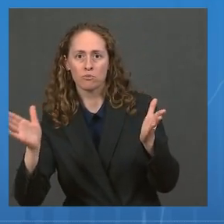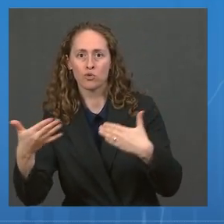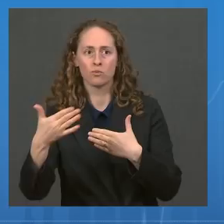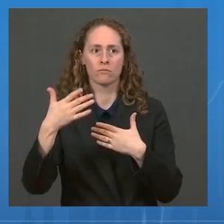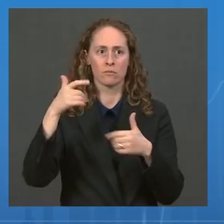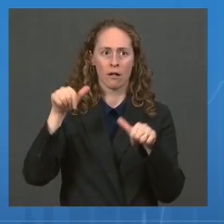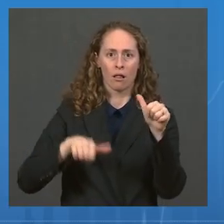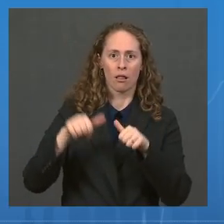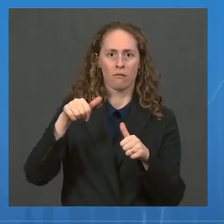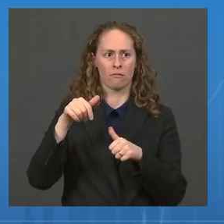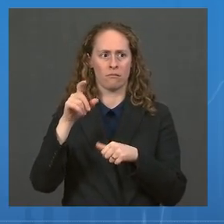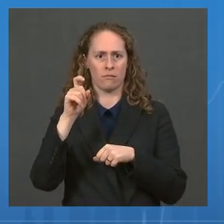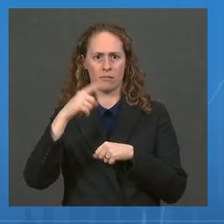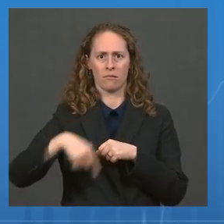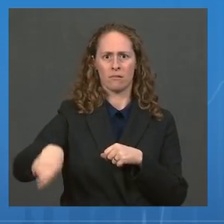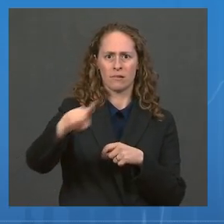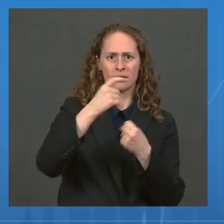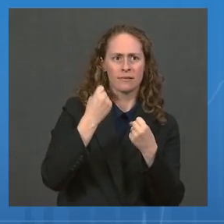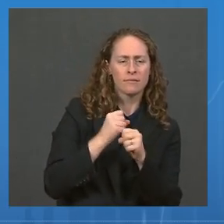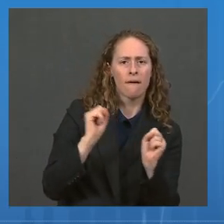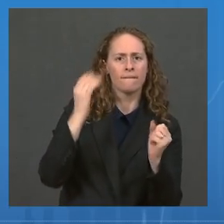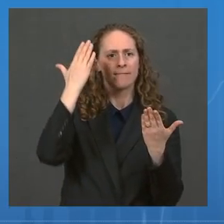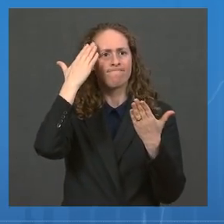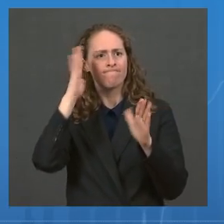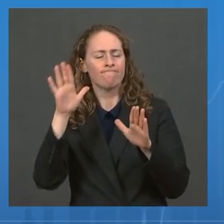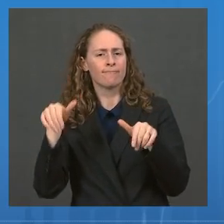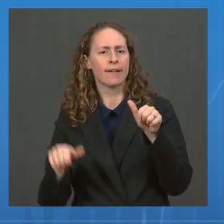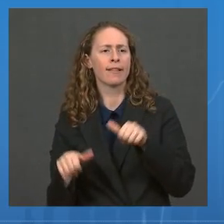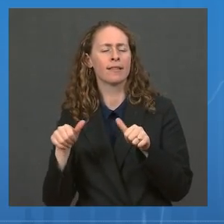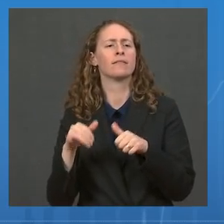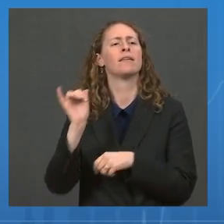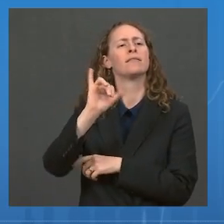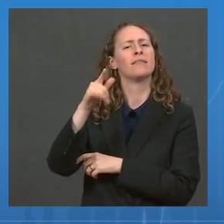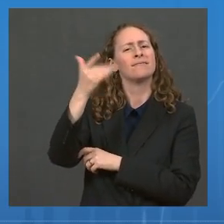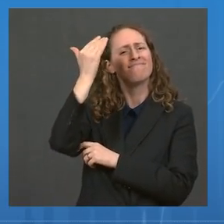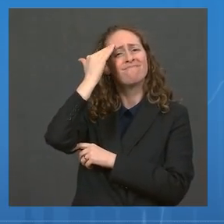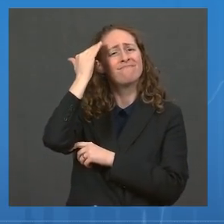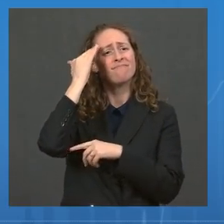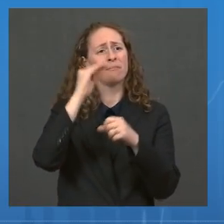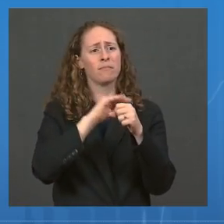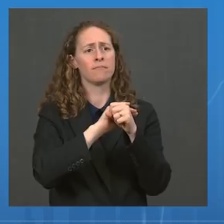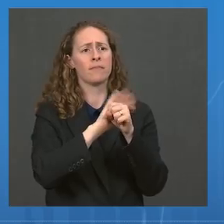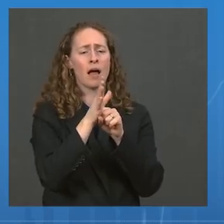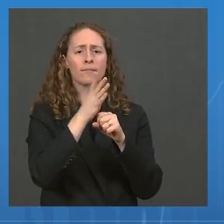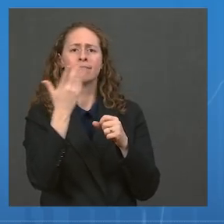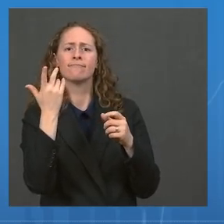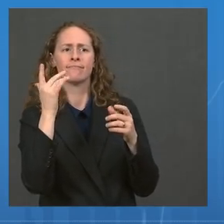I'm also aware of the disproportionate impact this pandemic has had on racial and ethnic minority communities.